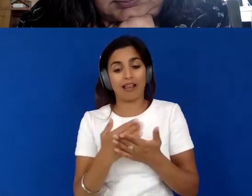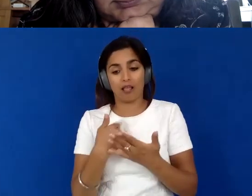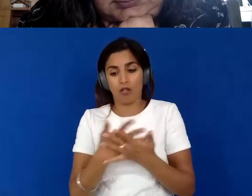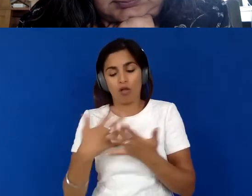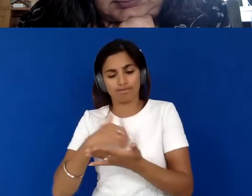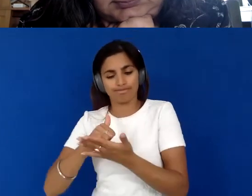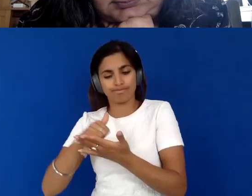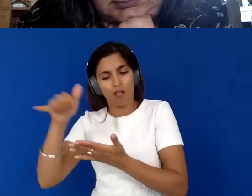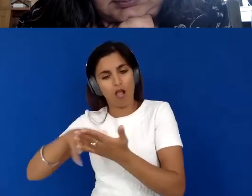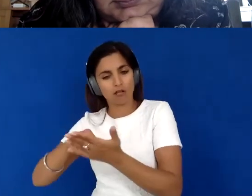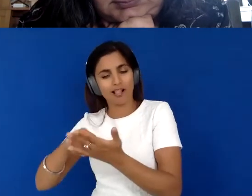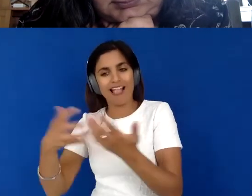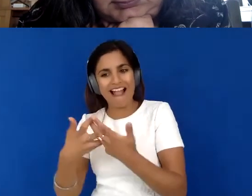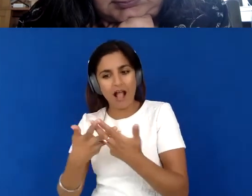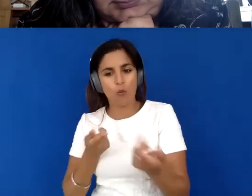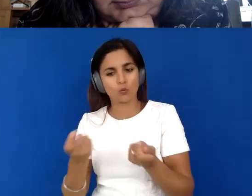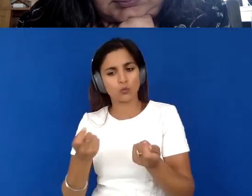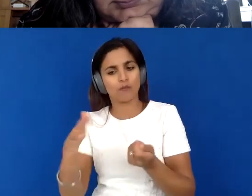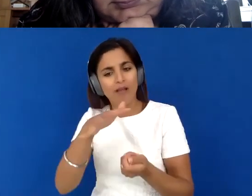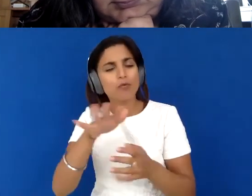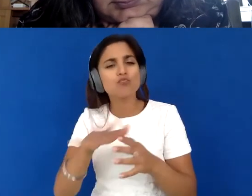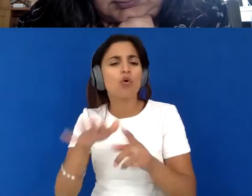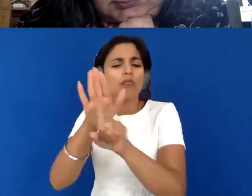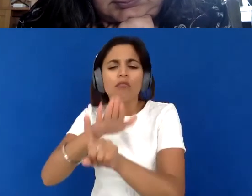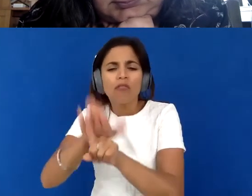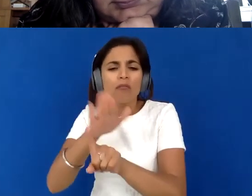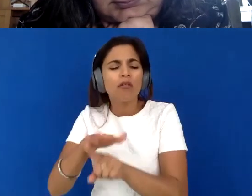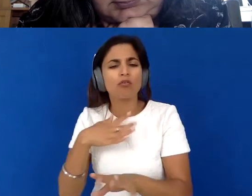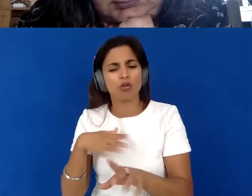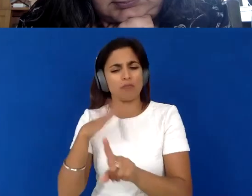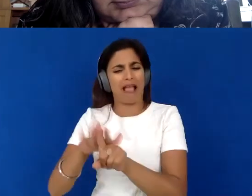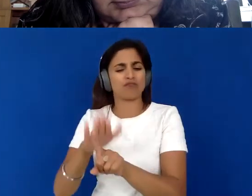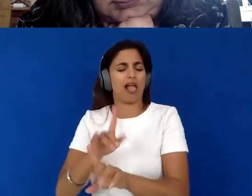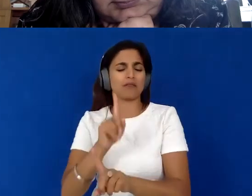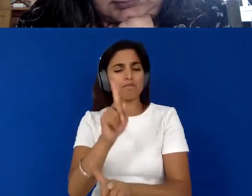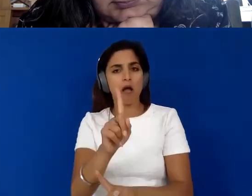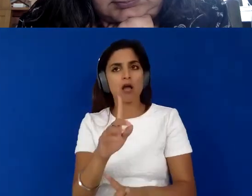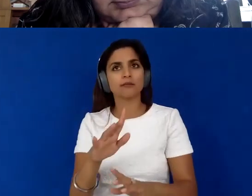being overtly patronizing or without discounting the sort of generational